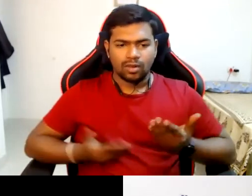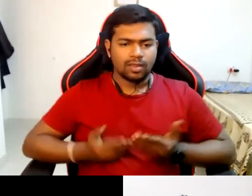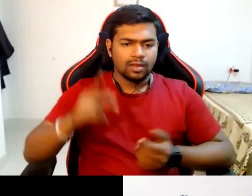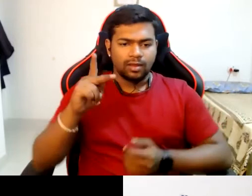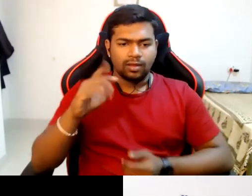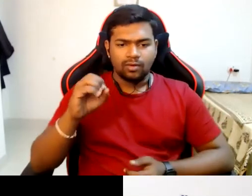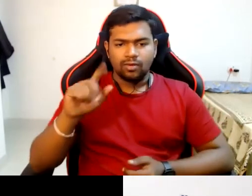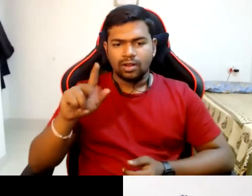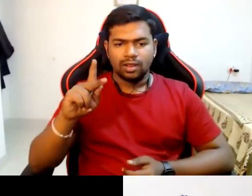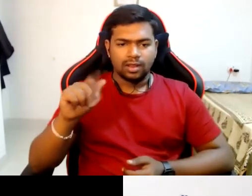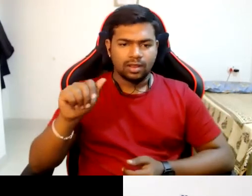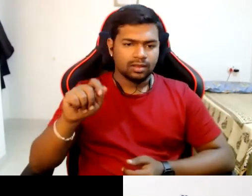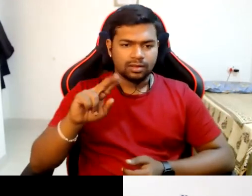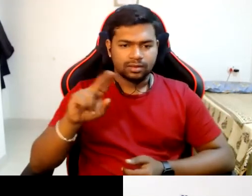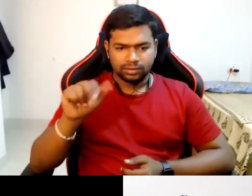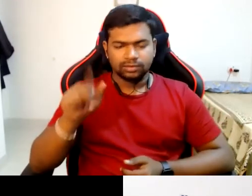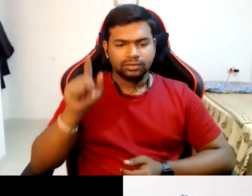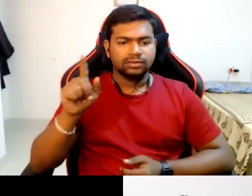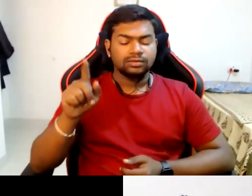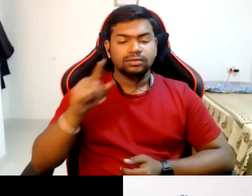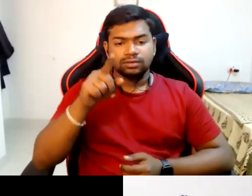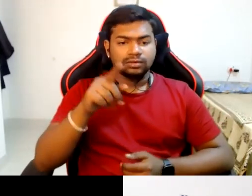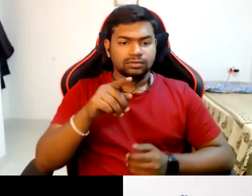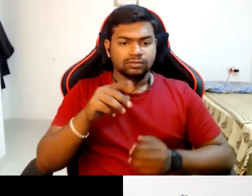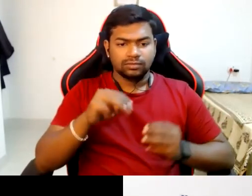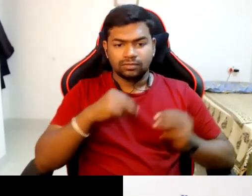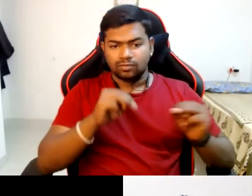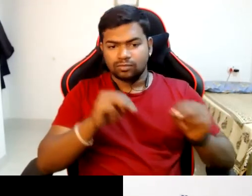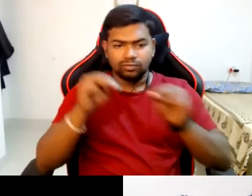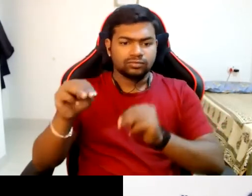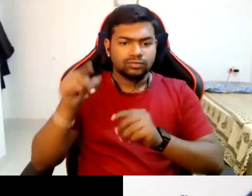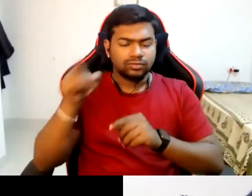I started my career in Chennai. And then I'm moved to Pune.